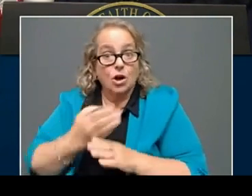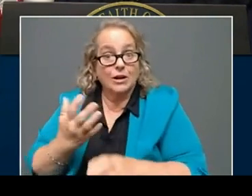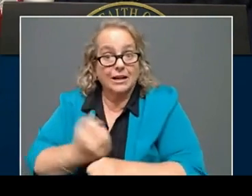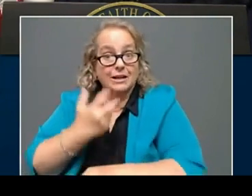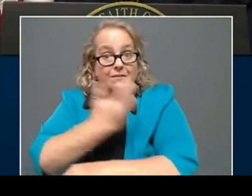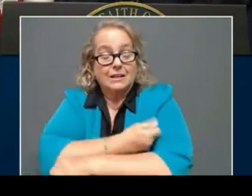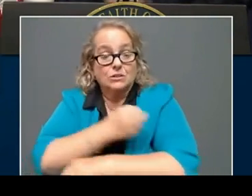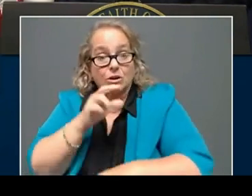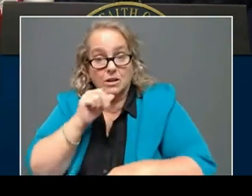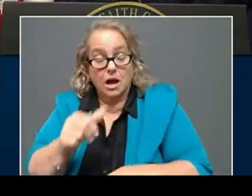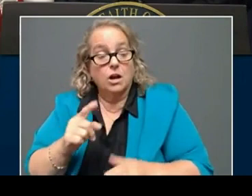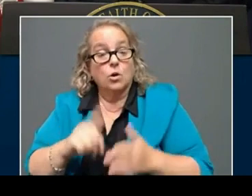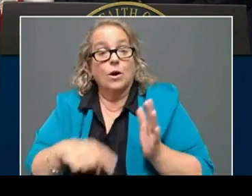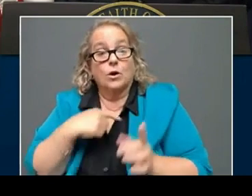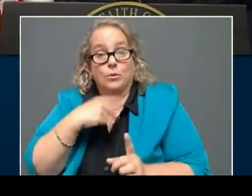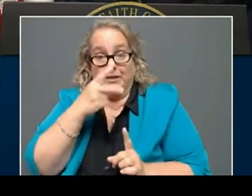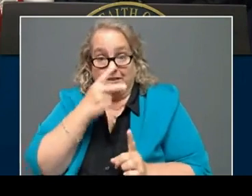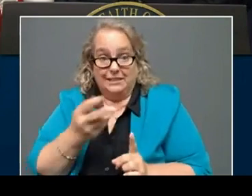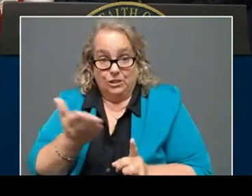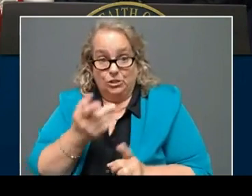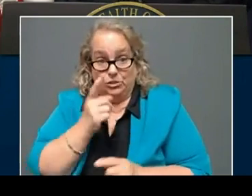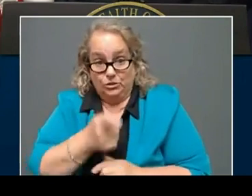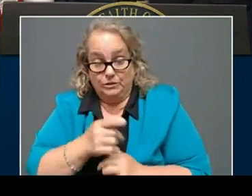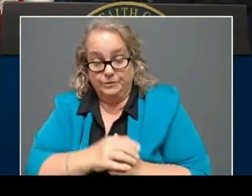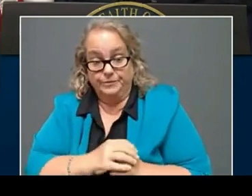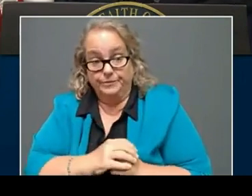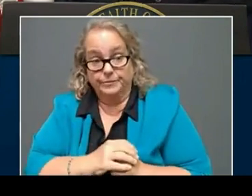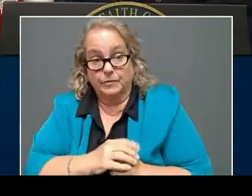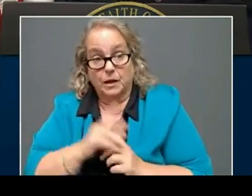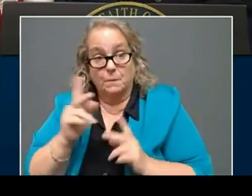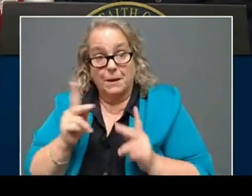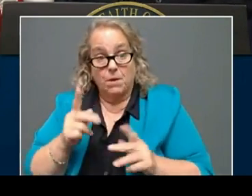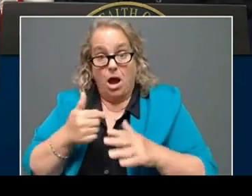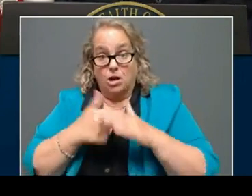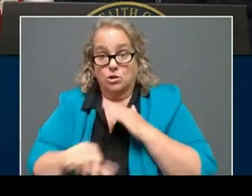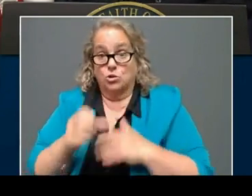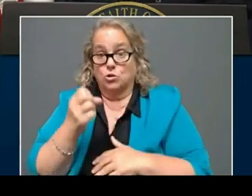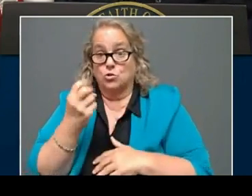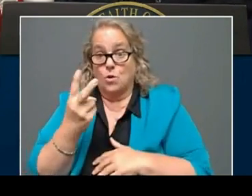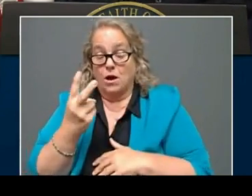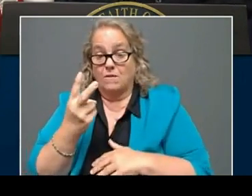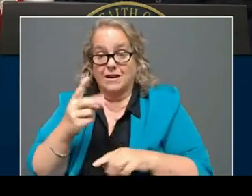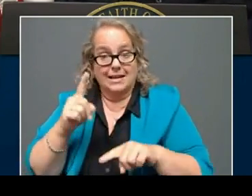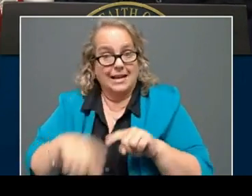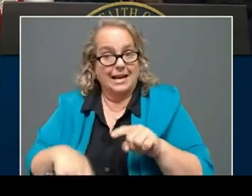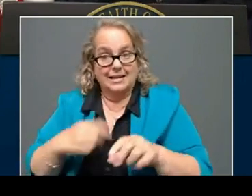seeing here. Um Individuals under 12 can't get vaccinated. Um And let's